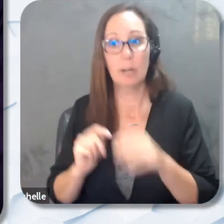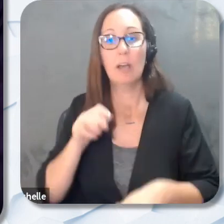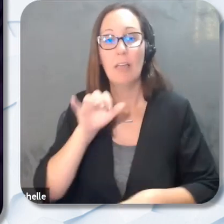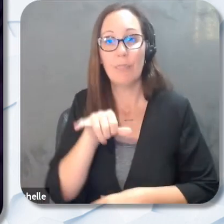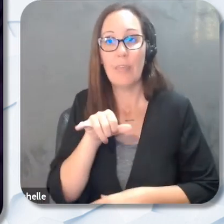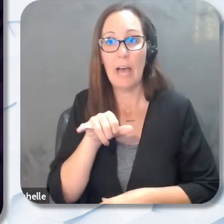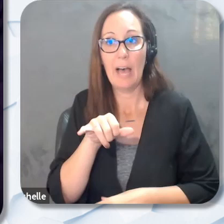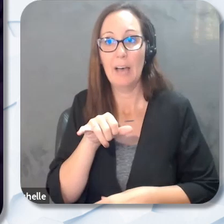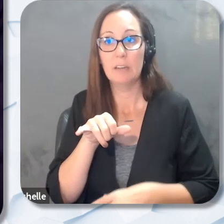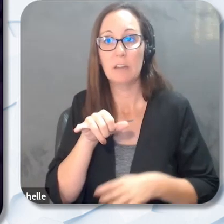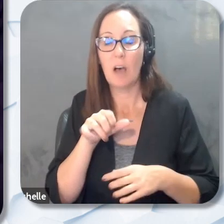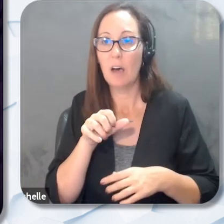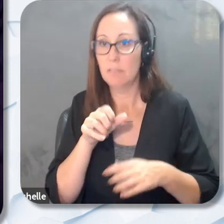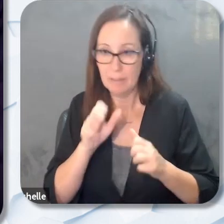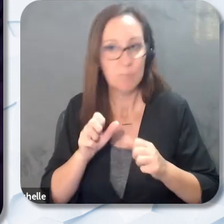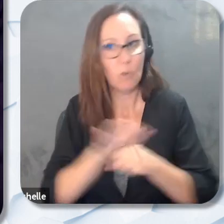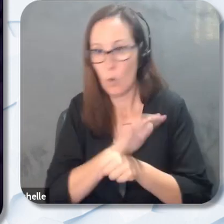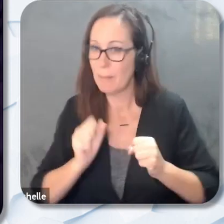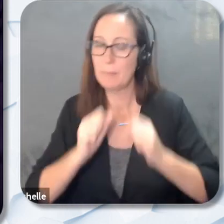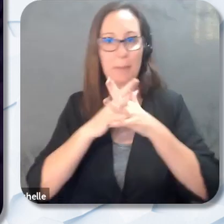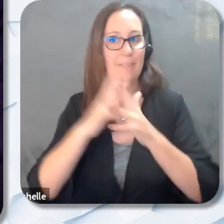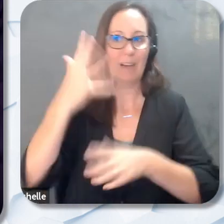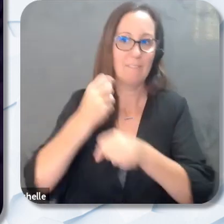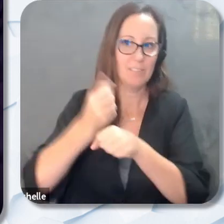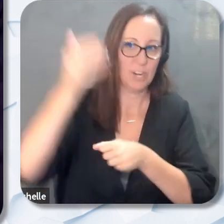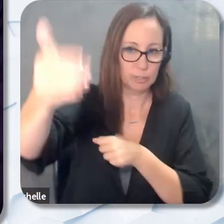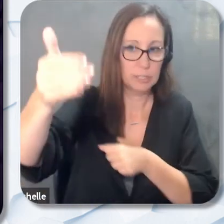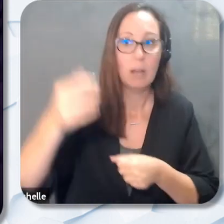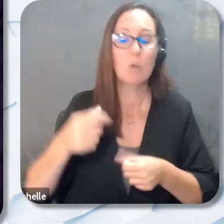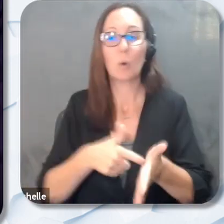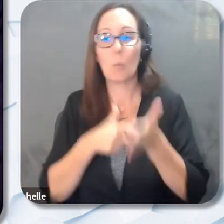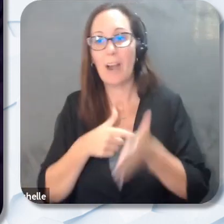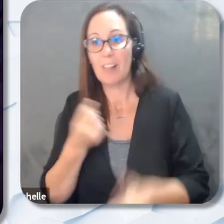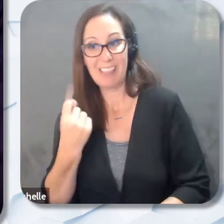at full implementation and five years it's going to require as many as 11,000 new teachers